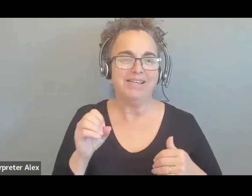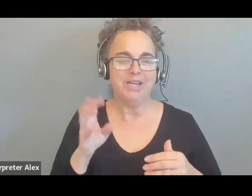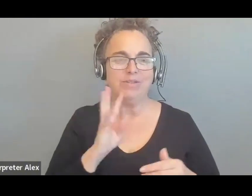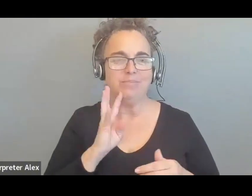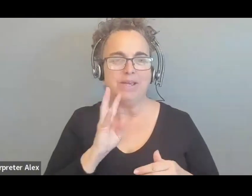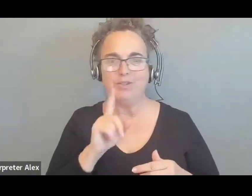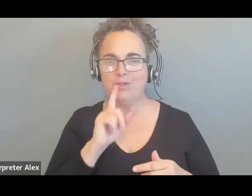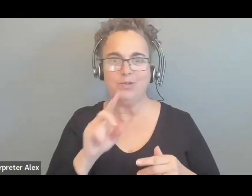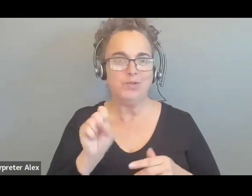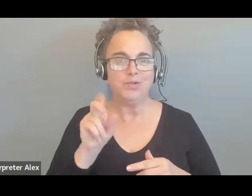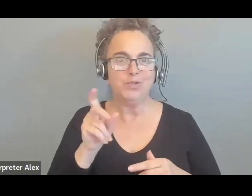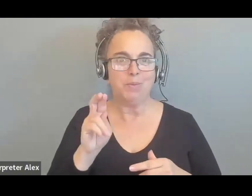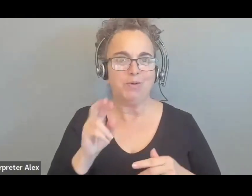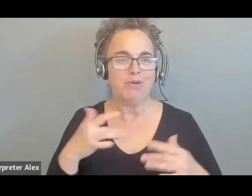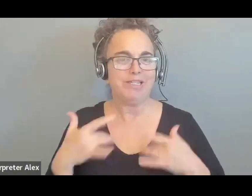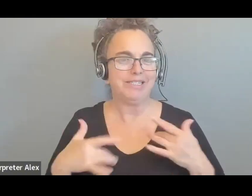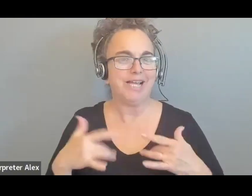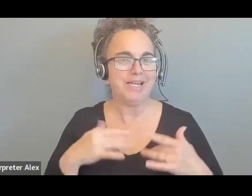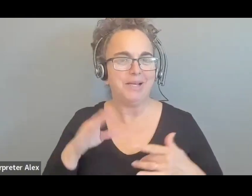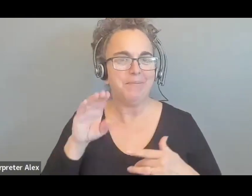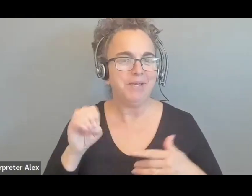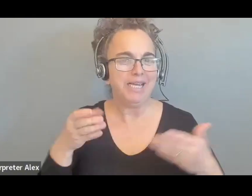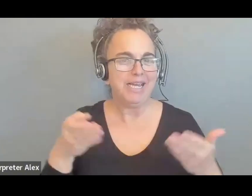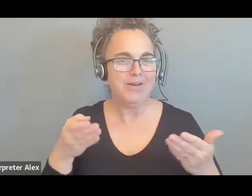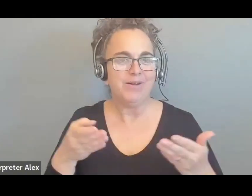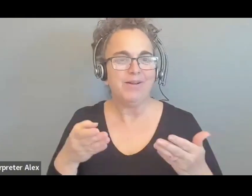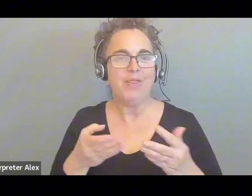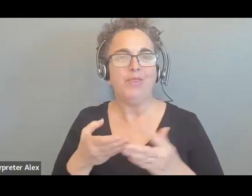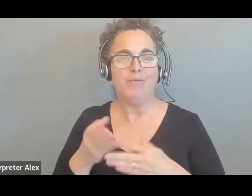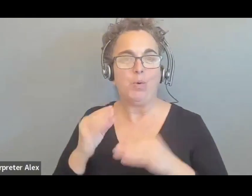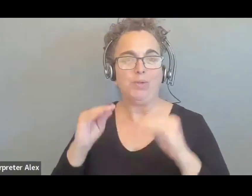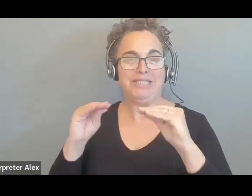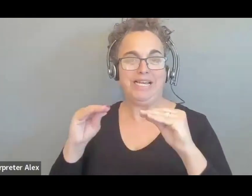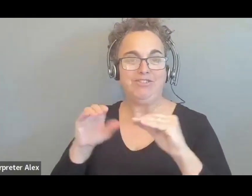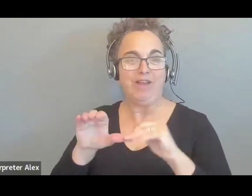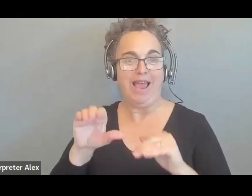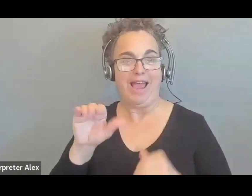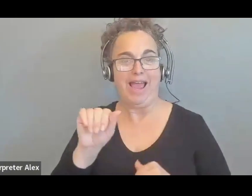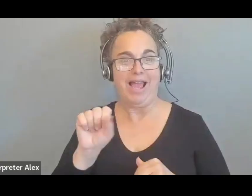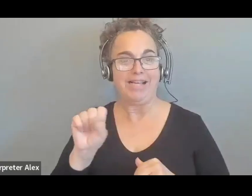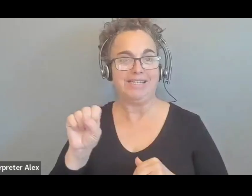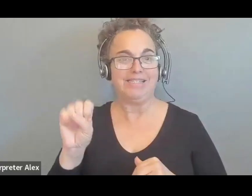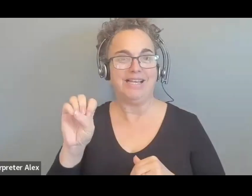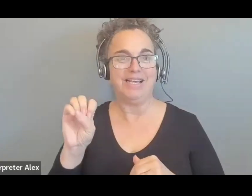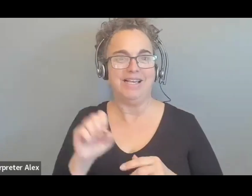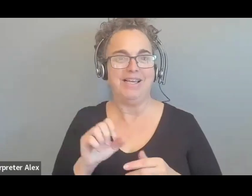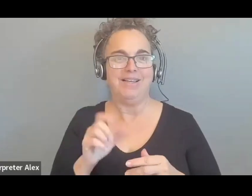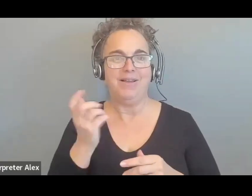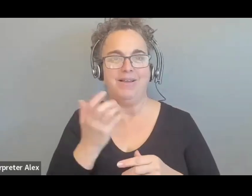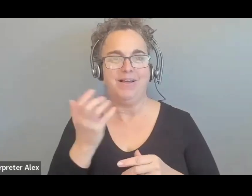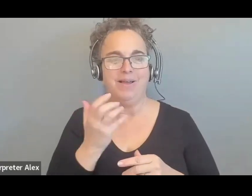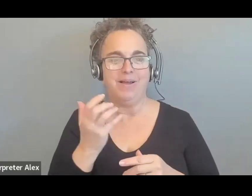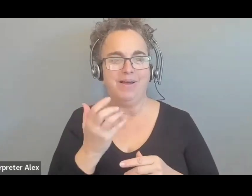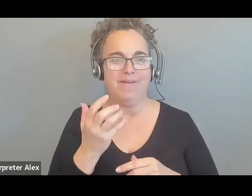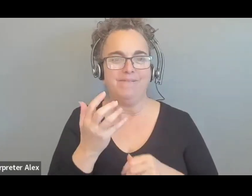Super excited to be here, especially through Teach Access. I just want, wanna point out I'm only five years out since